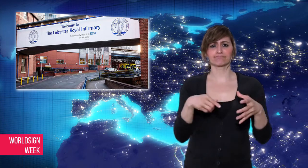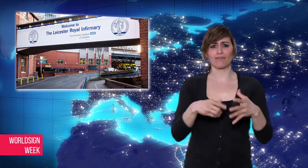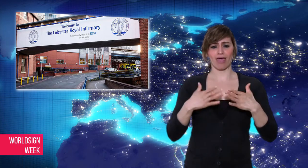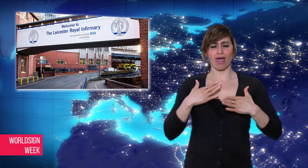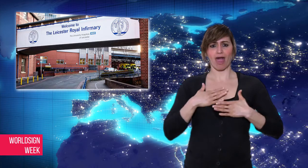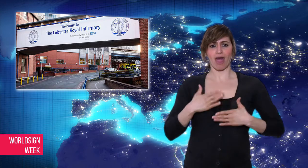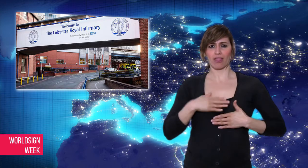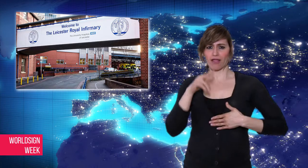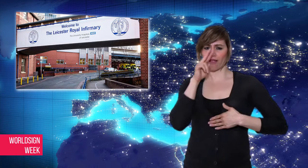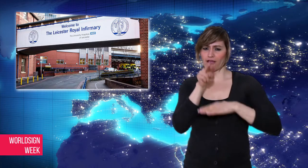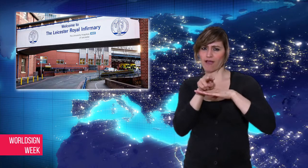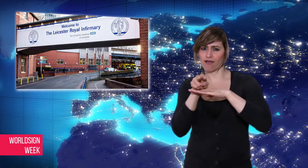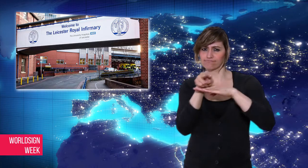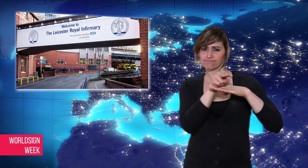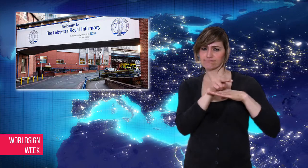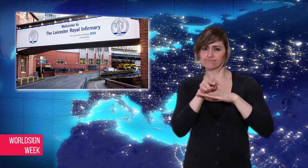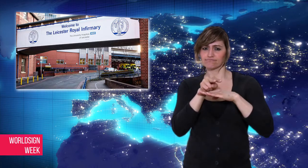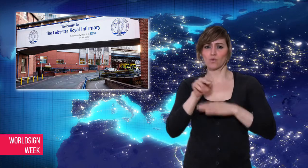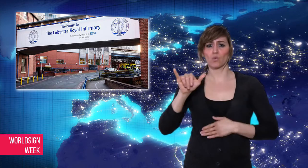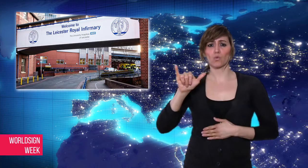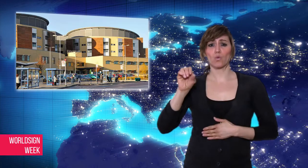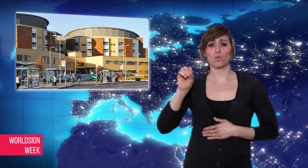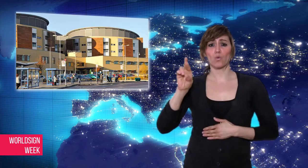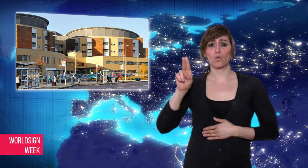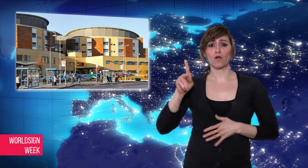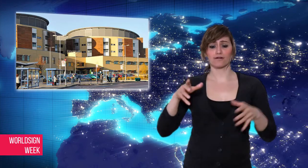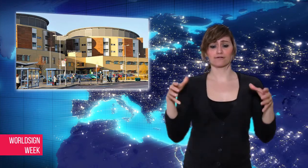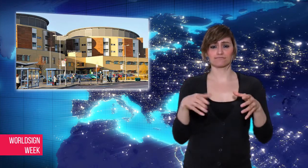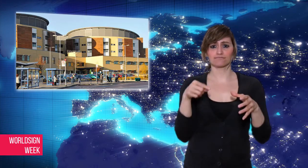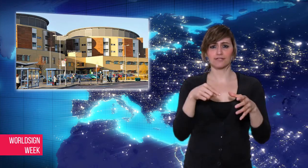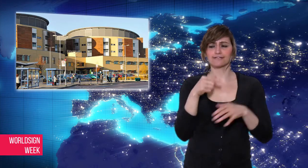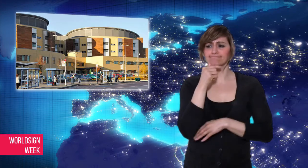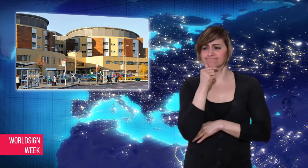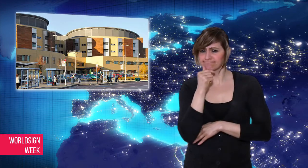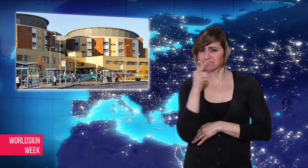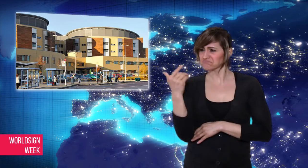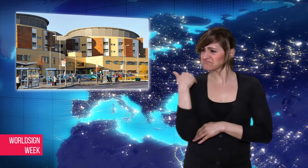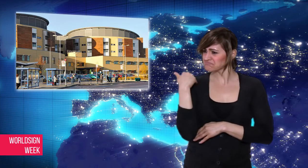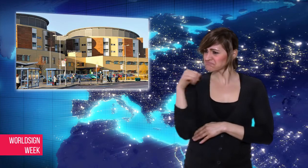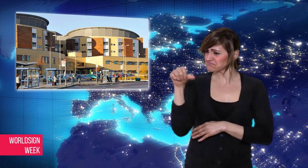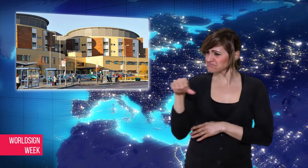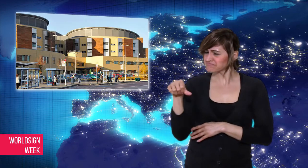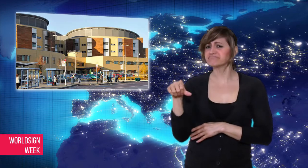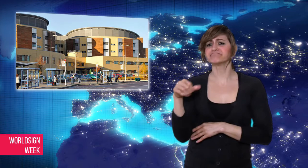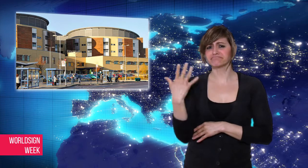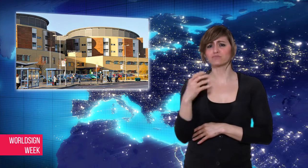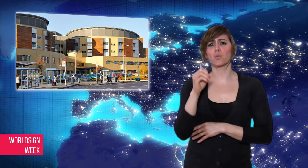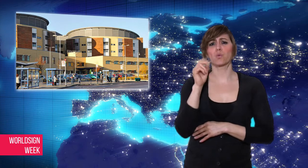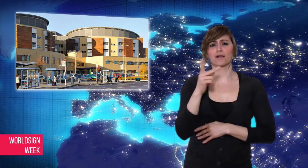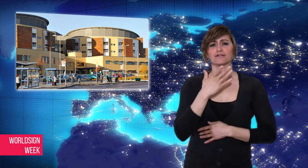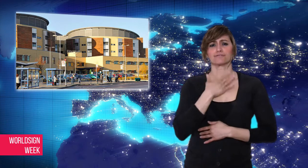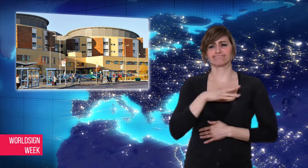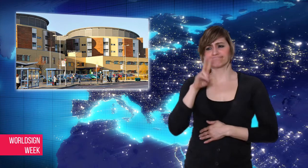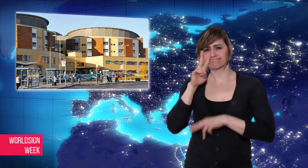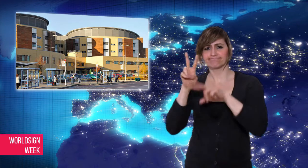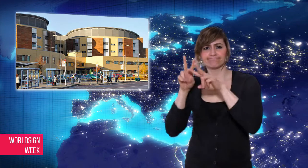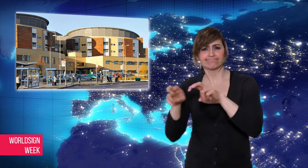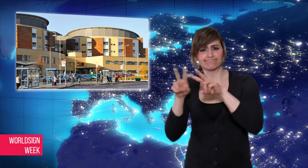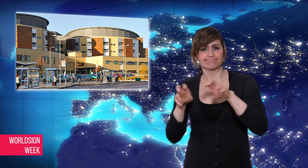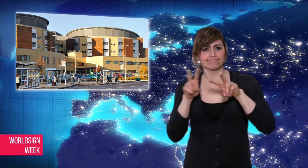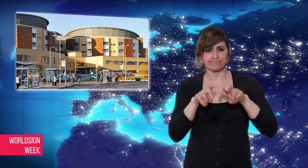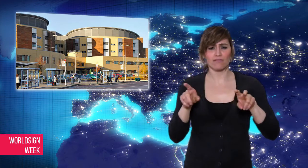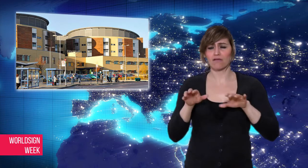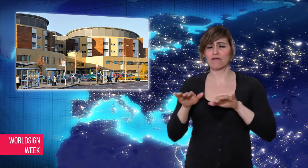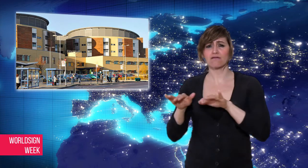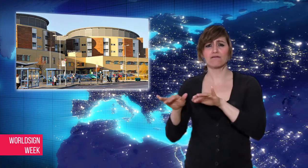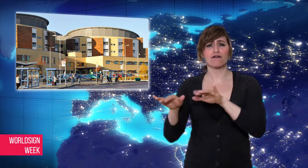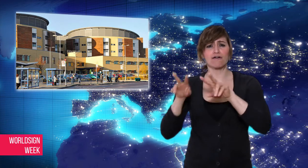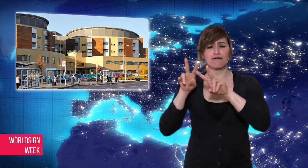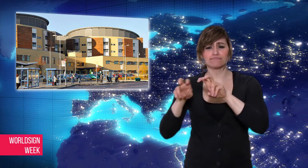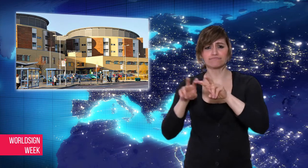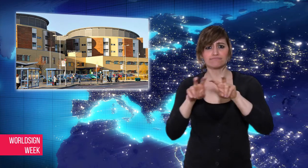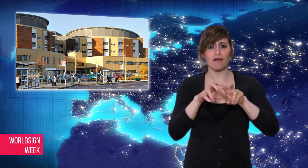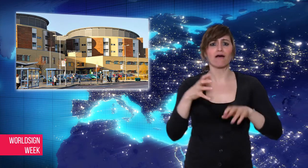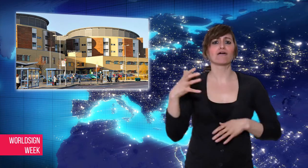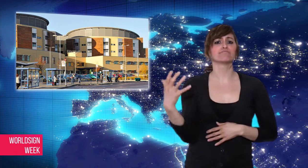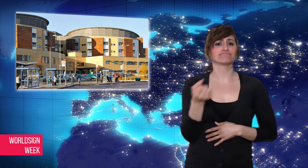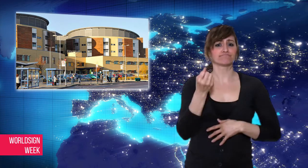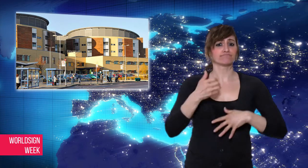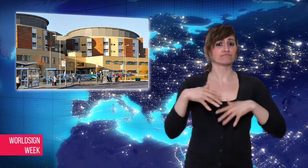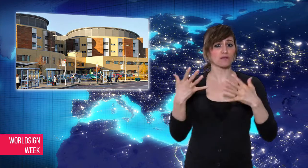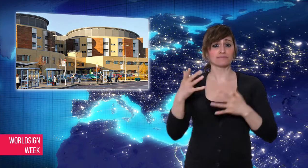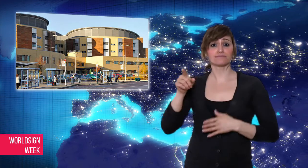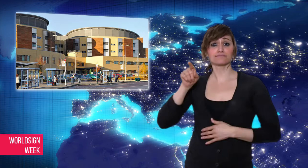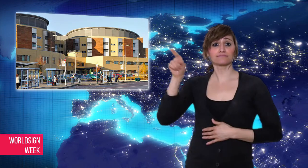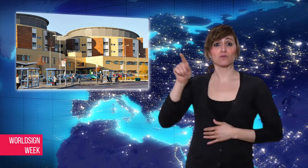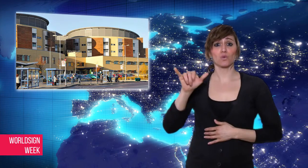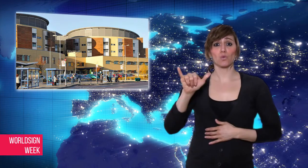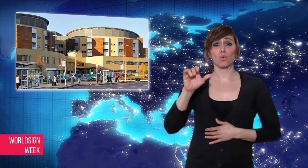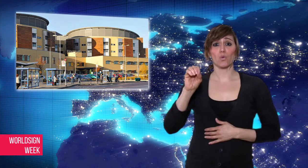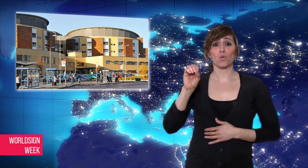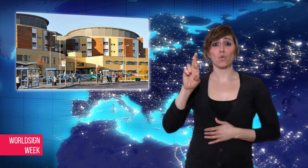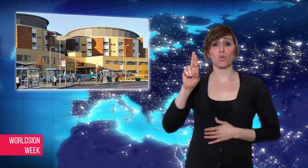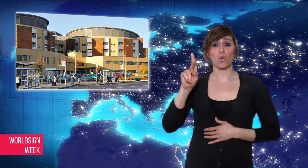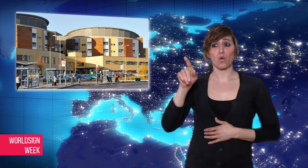tell his Deaf father that he was going